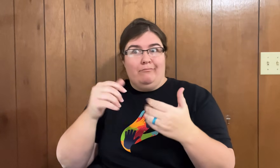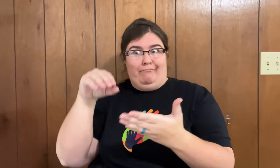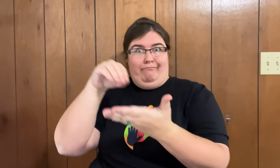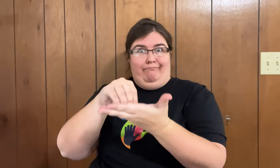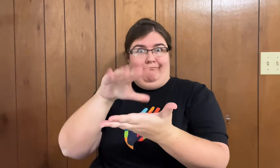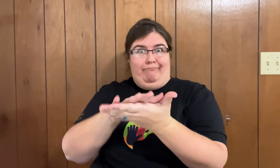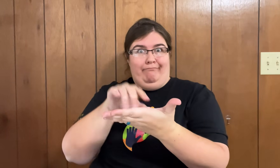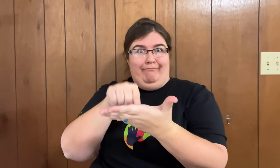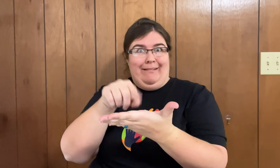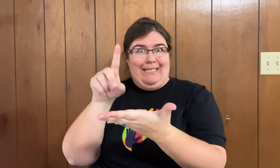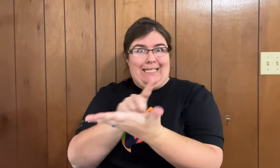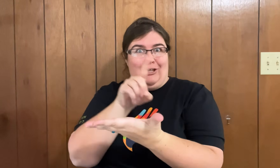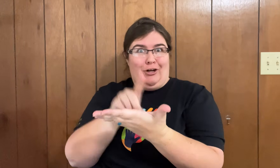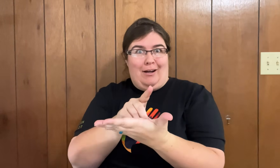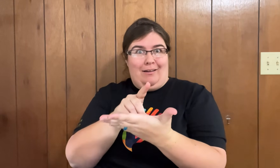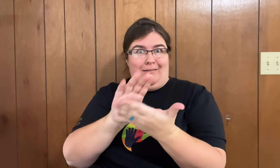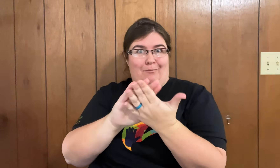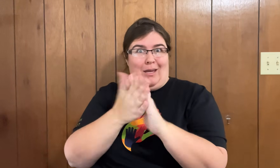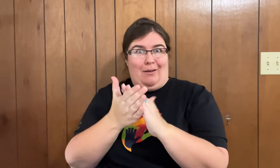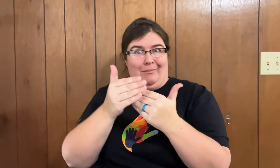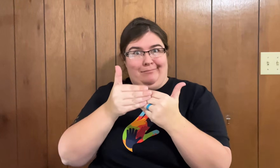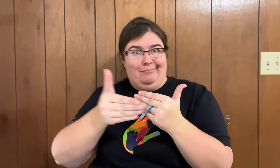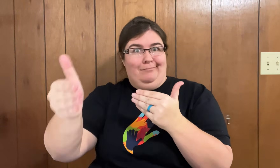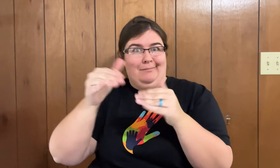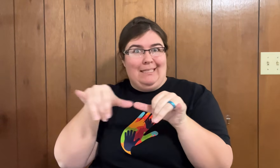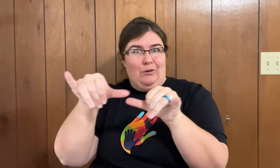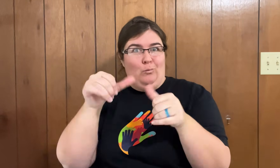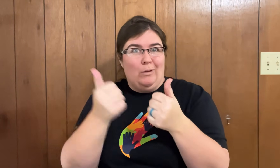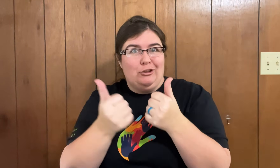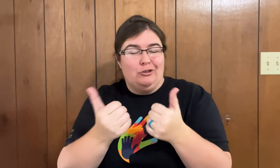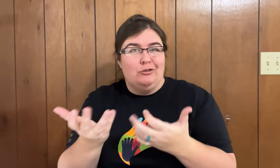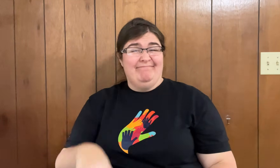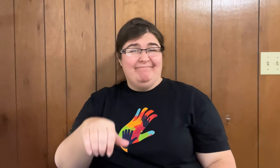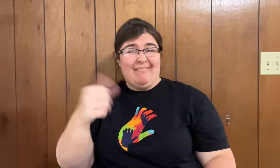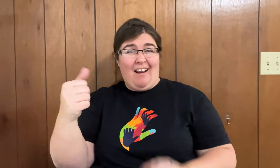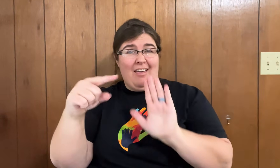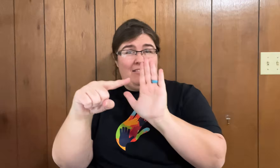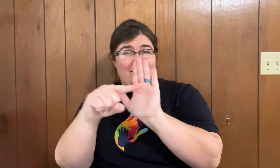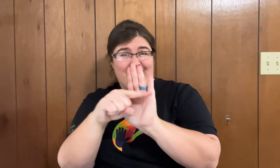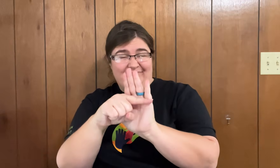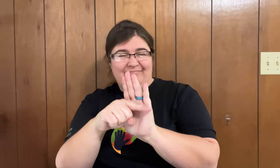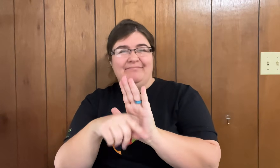put into the dictionary as the official standard sign for tomato from here on out? Which one?